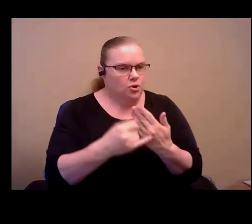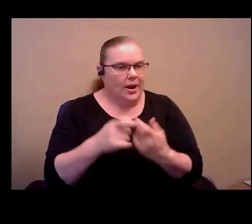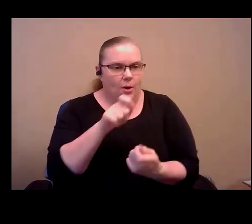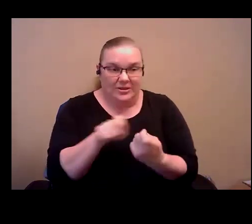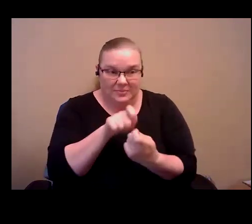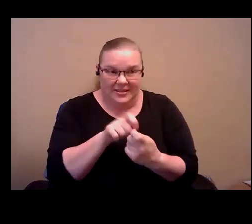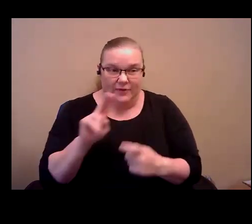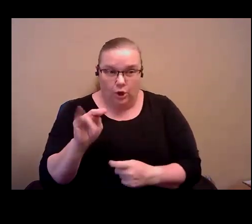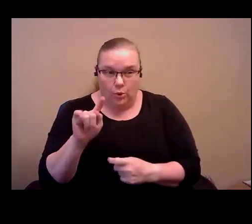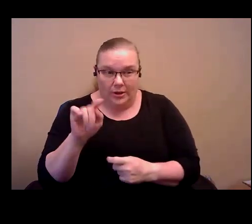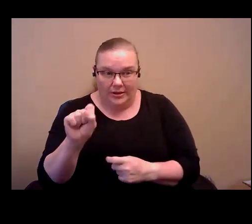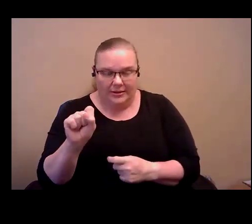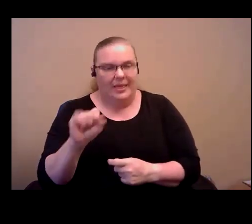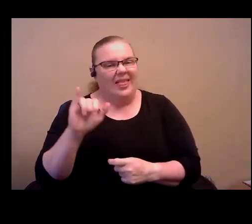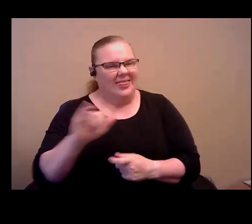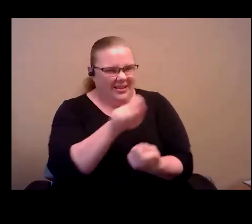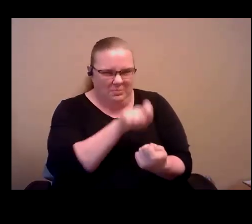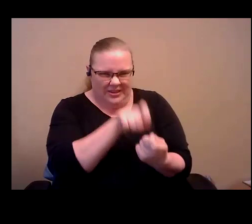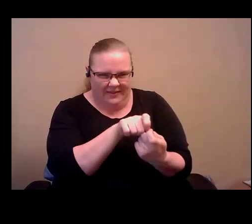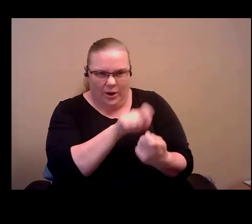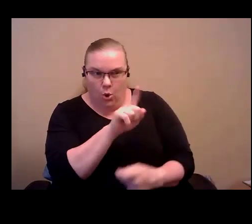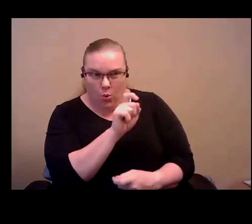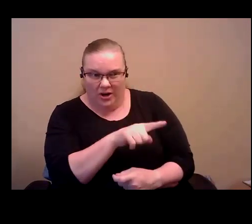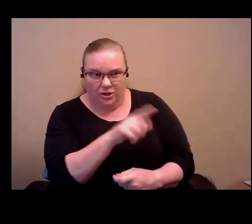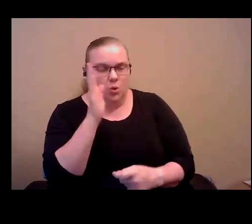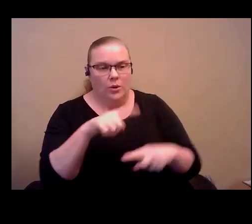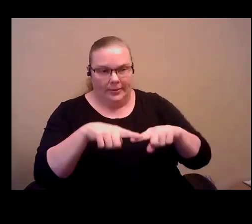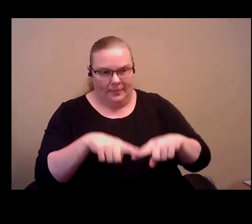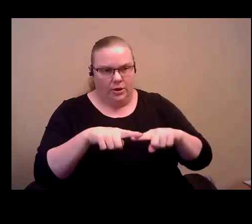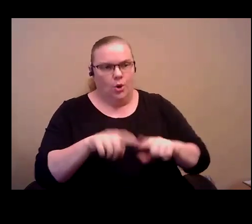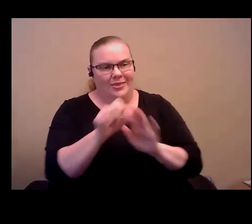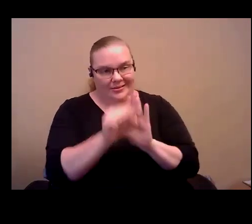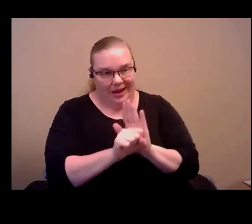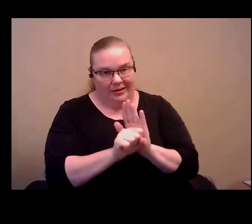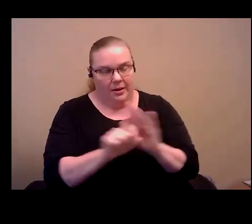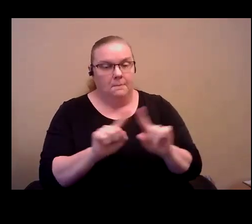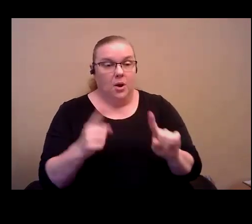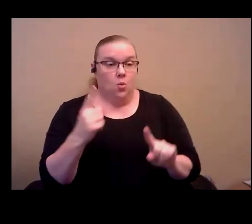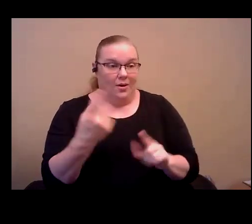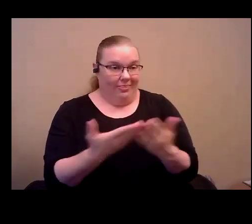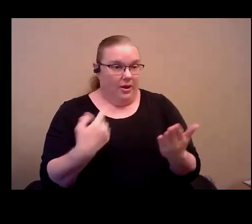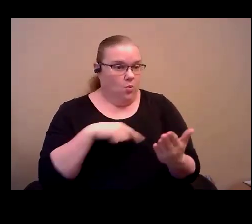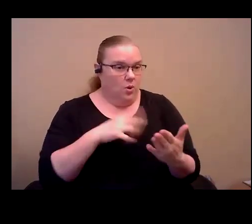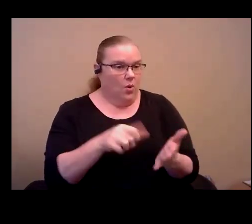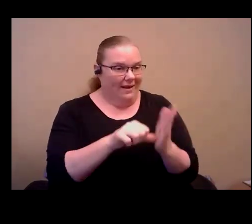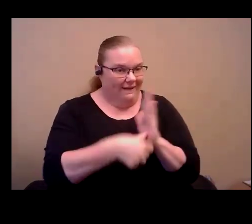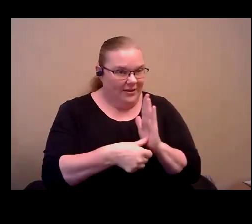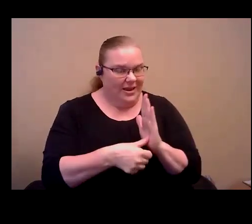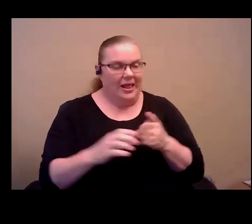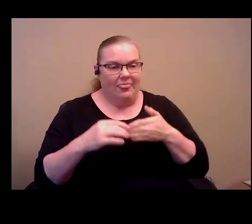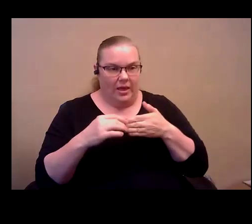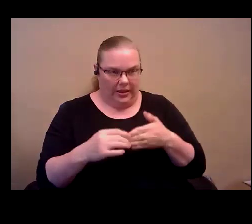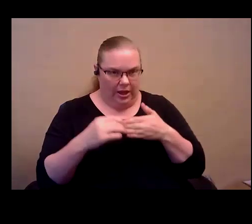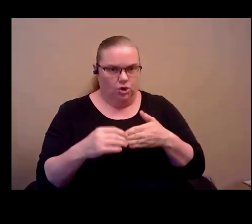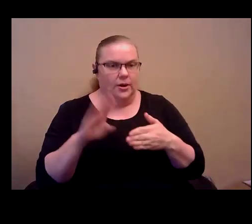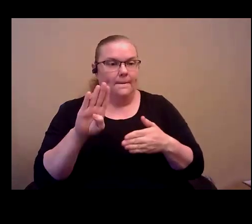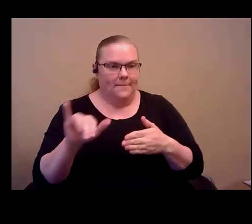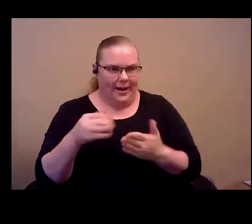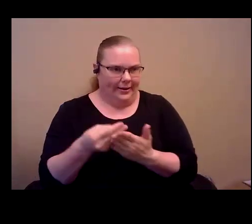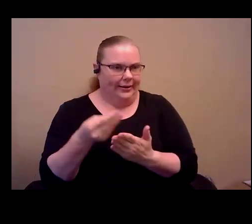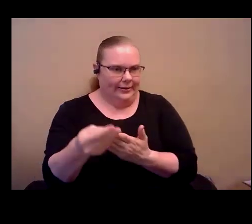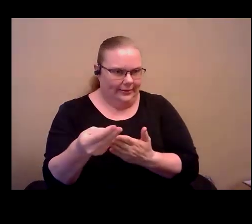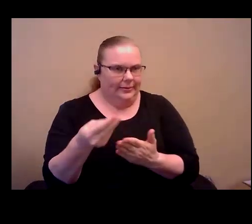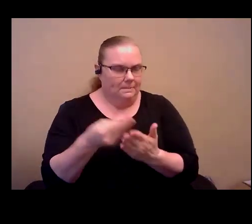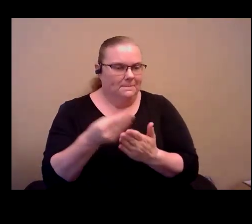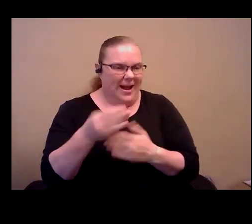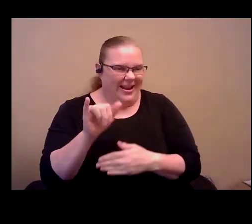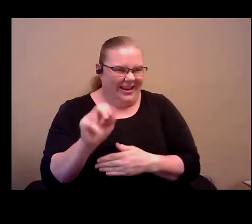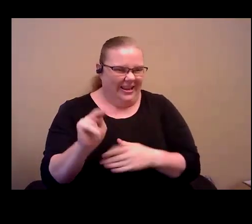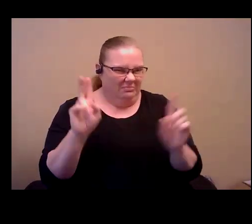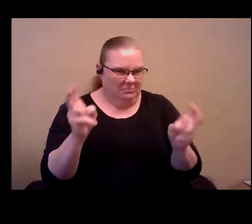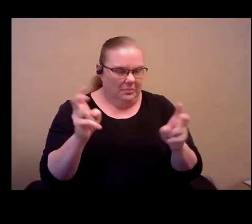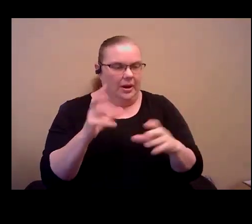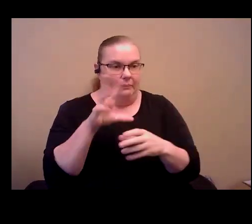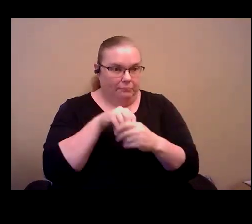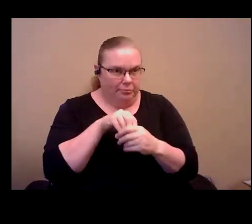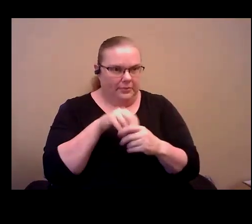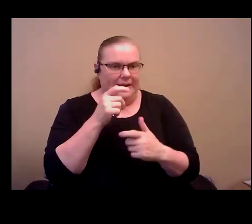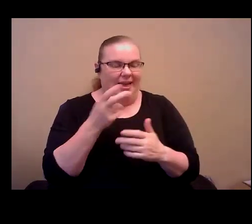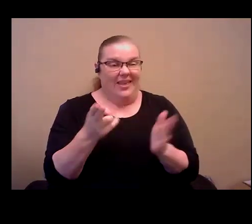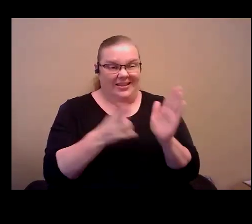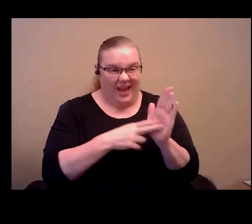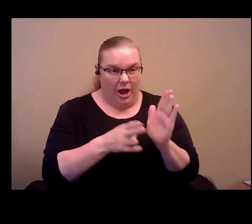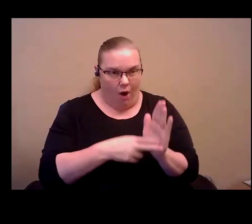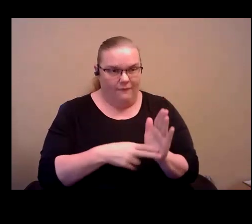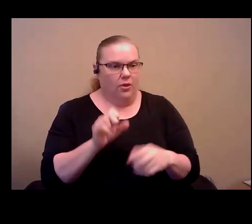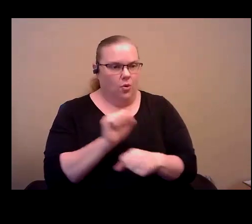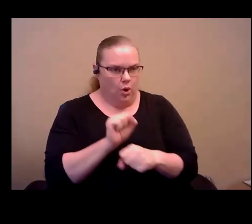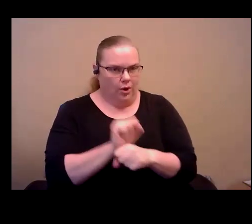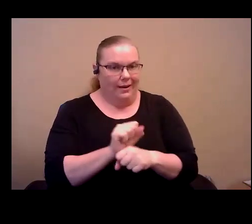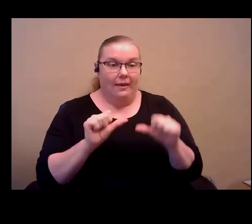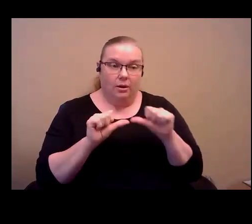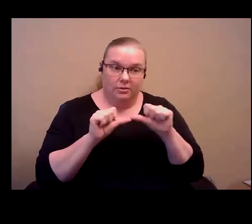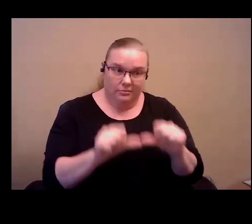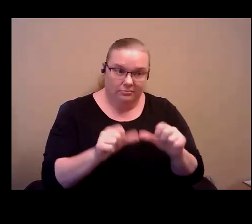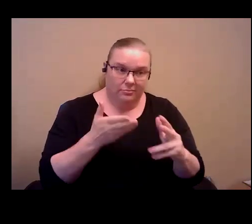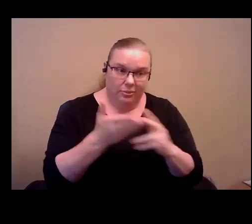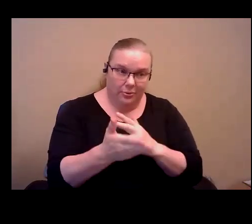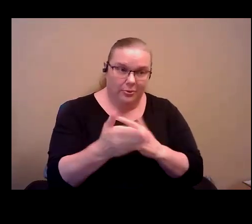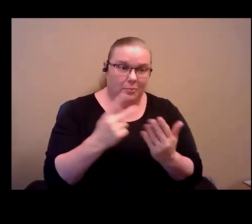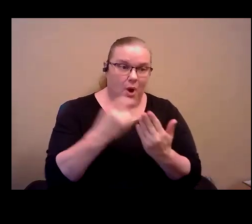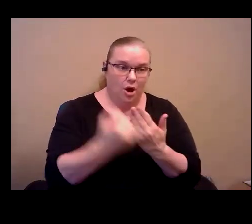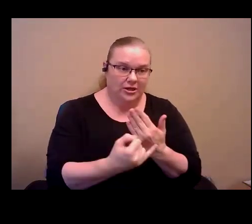So that's specificity question is gonna depend on the state. But something we do wanna emphasize is the leadership buy-in and kind of sign-off on some of this work and that they would be kind of continually, throughout the project, involved somehow.